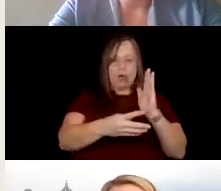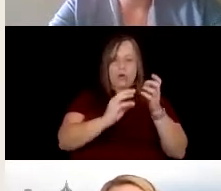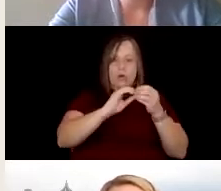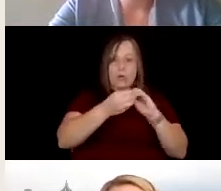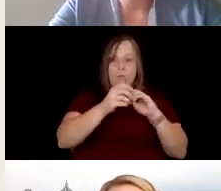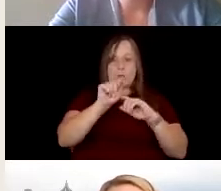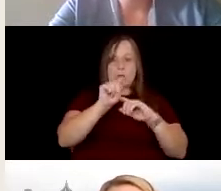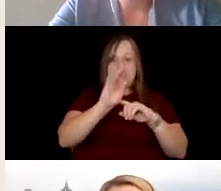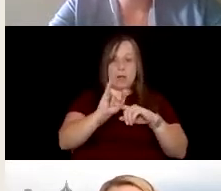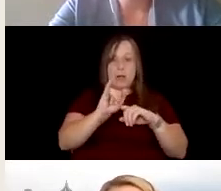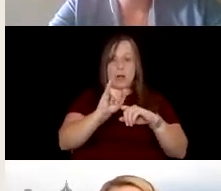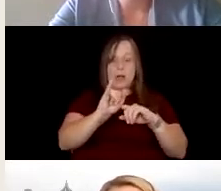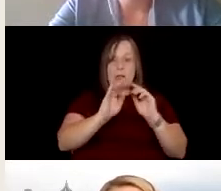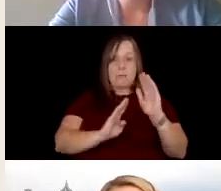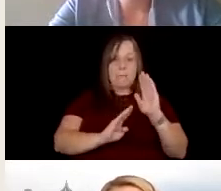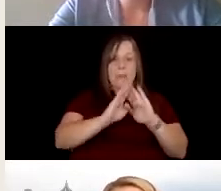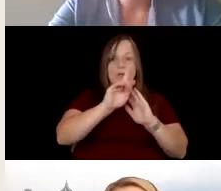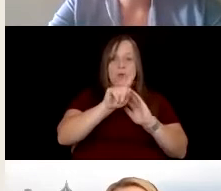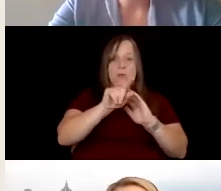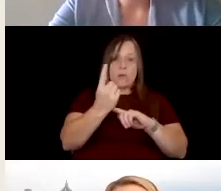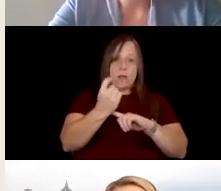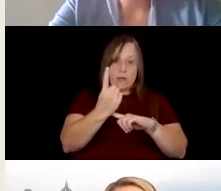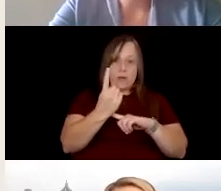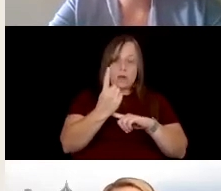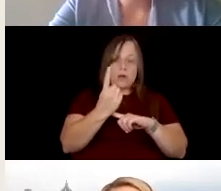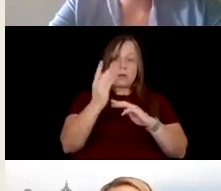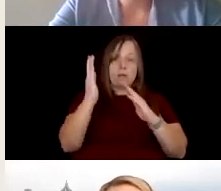in the military peaked in 2011, and the total number there